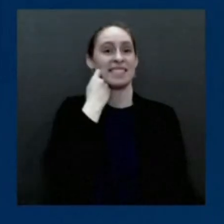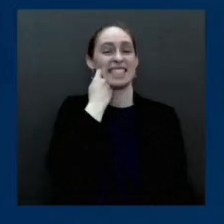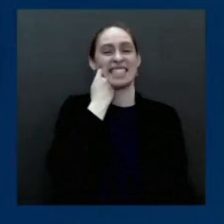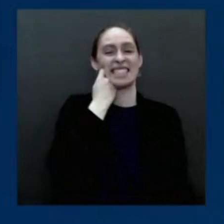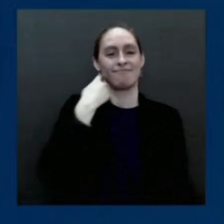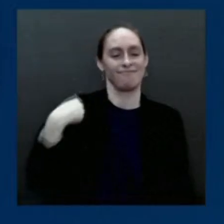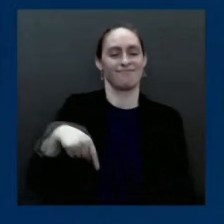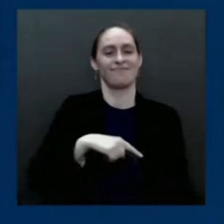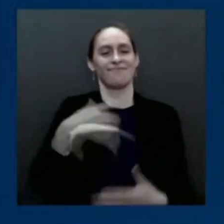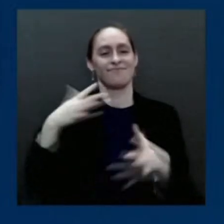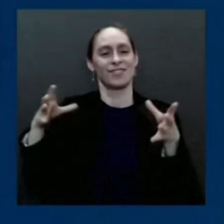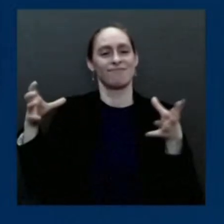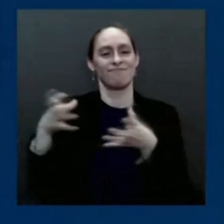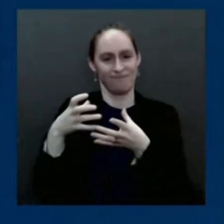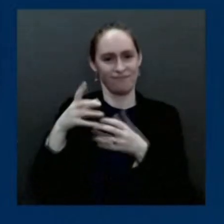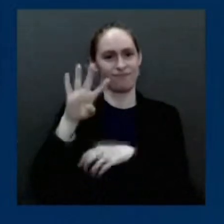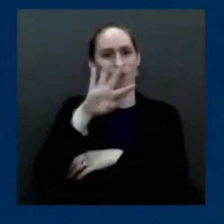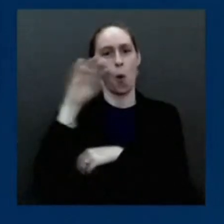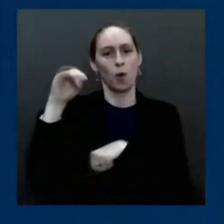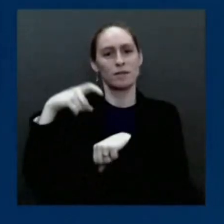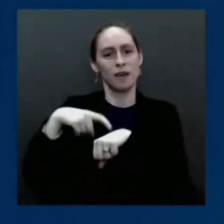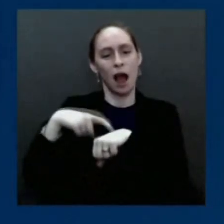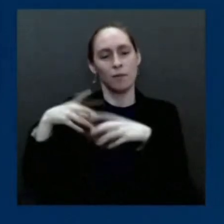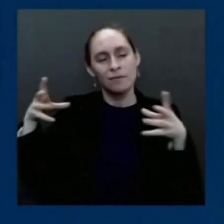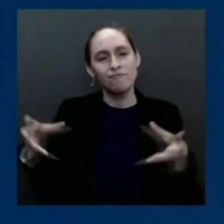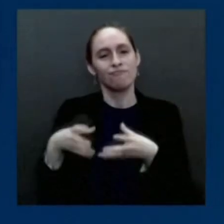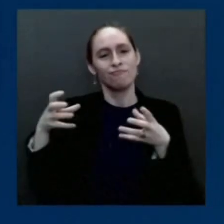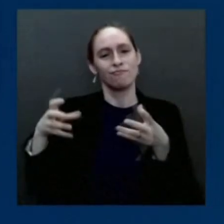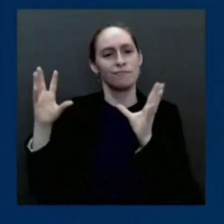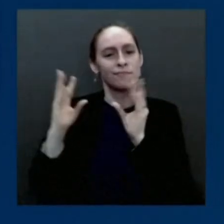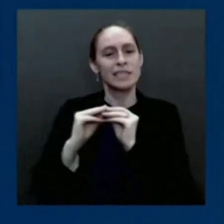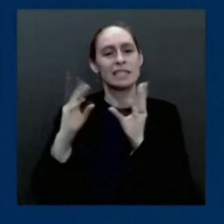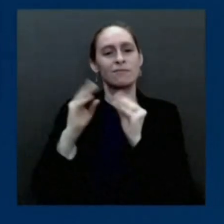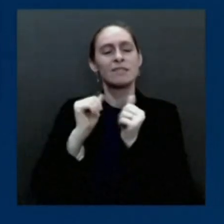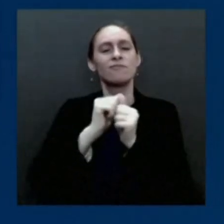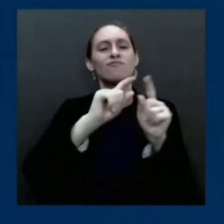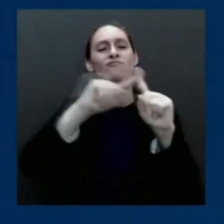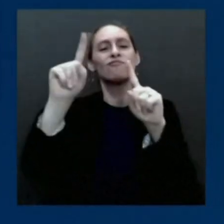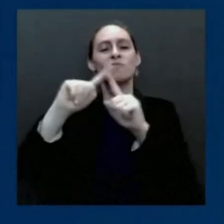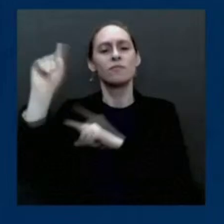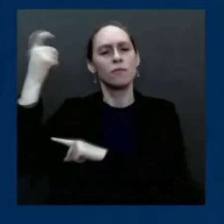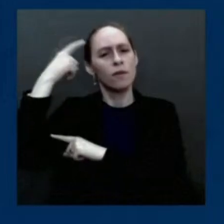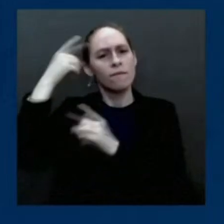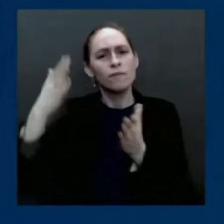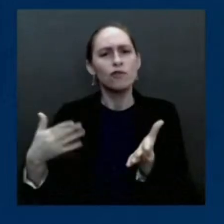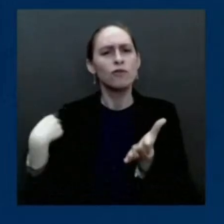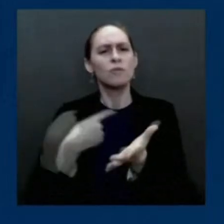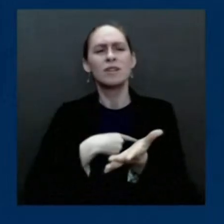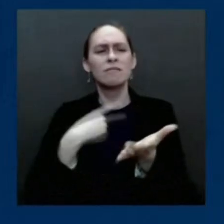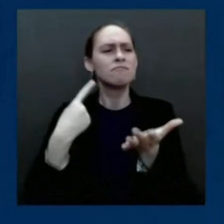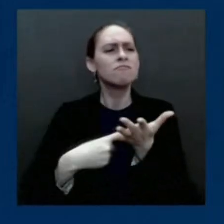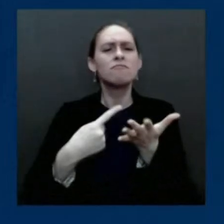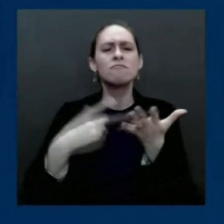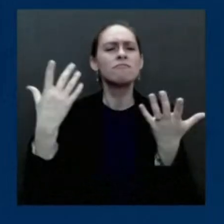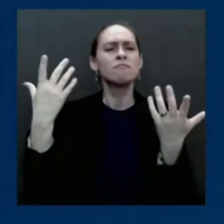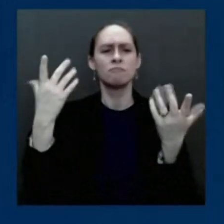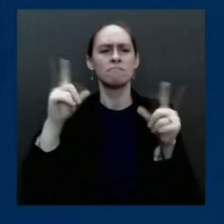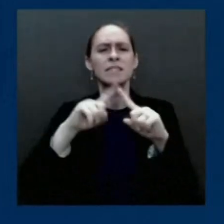MEETING THIS YEAR TO REITERATE AND CONTINUE TO STAND READY HELP THEM WITH MORE SUPPORT FOR